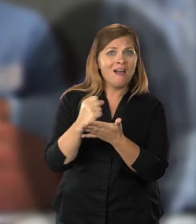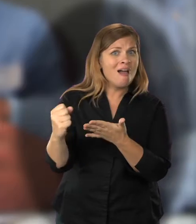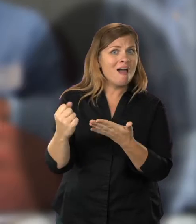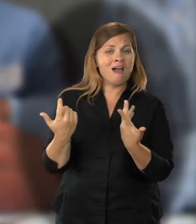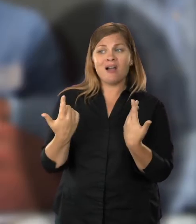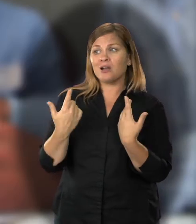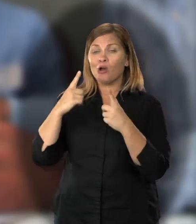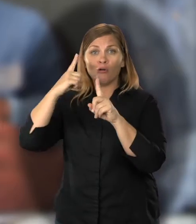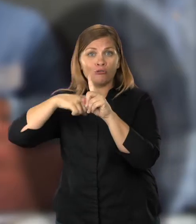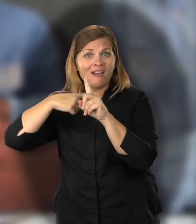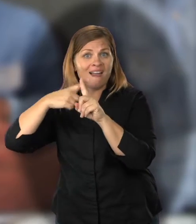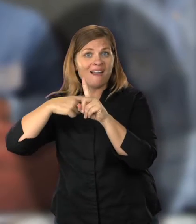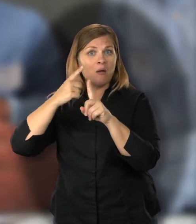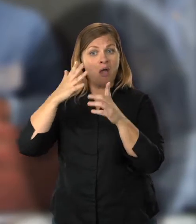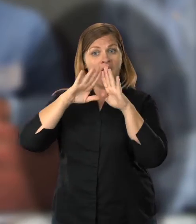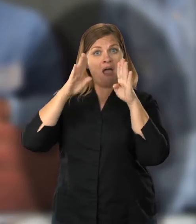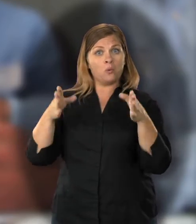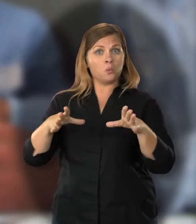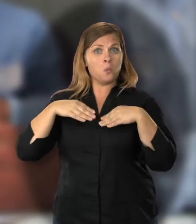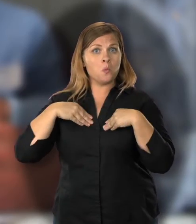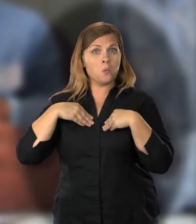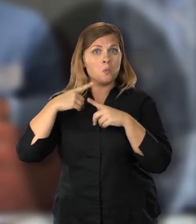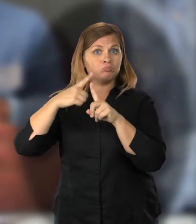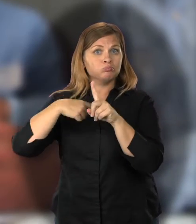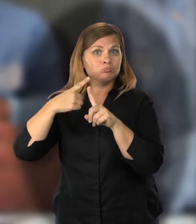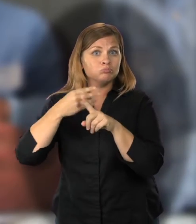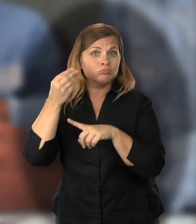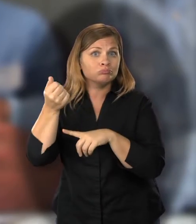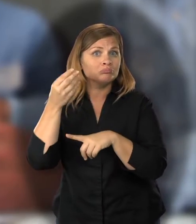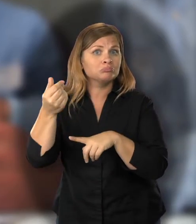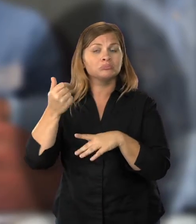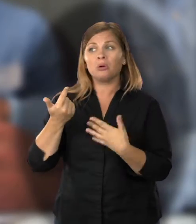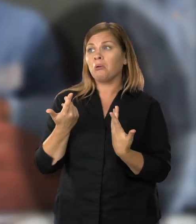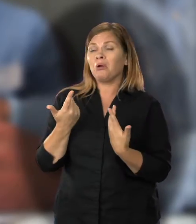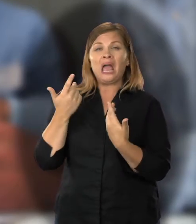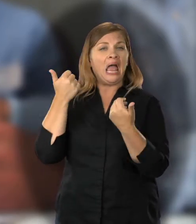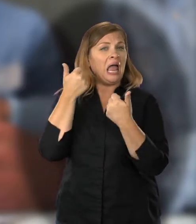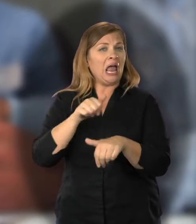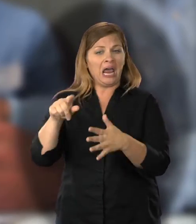banking or credit card, rent or mortgage payments,